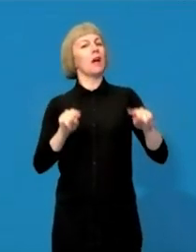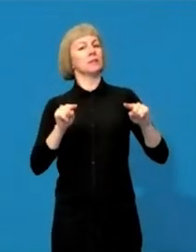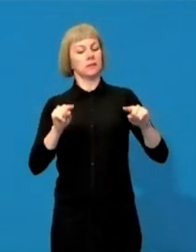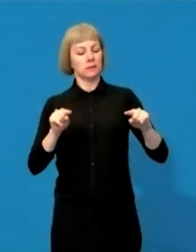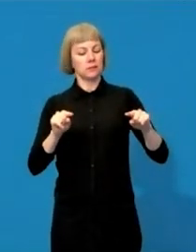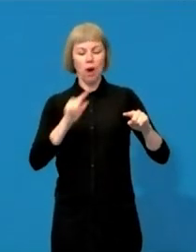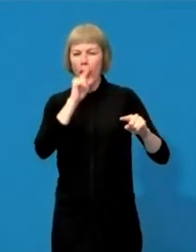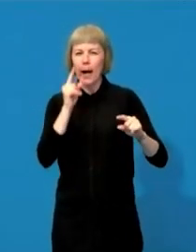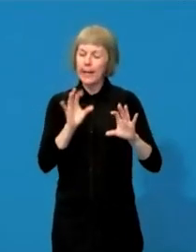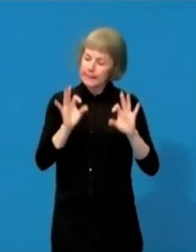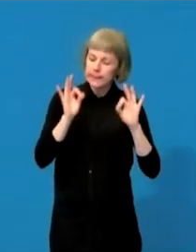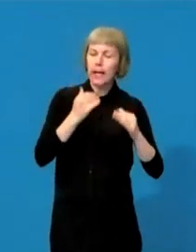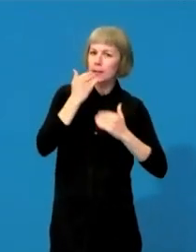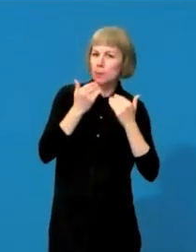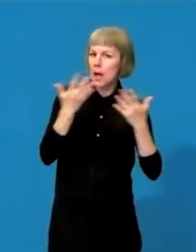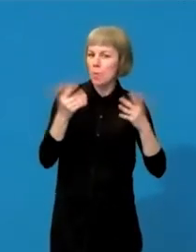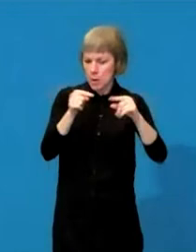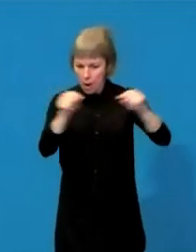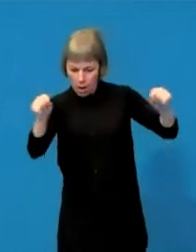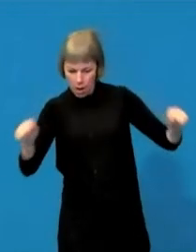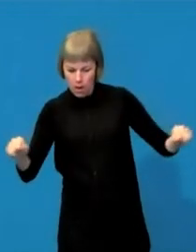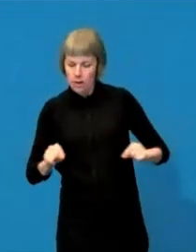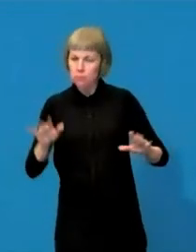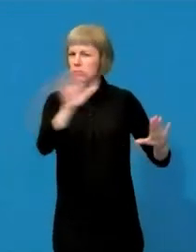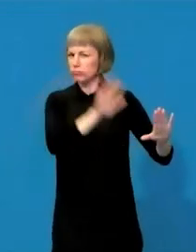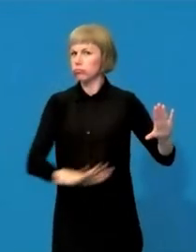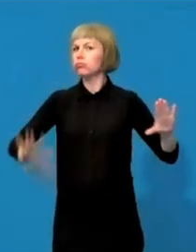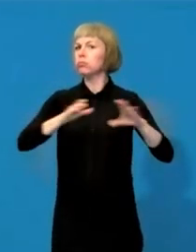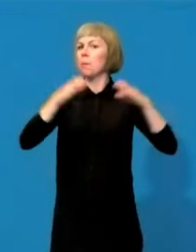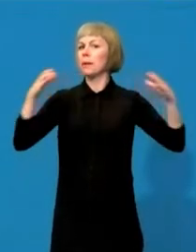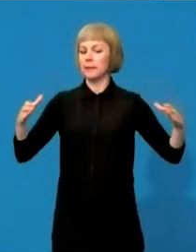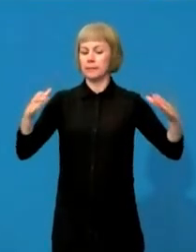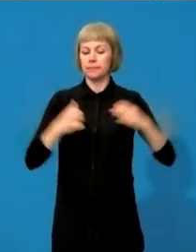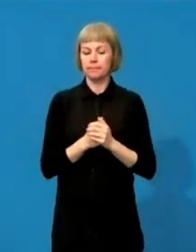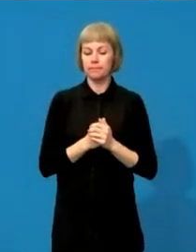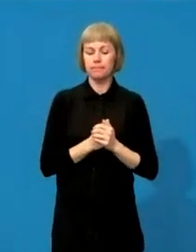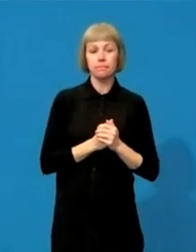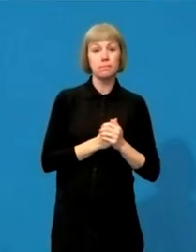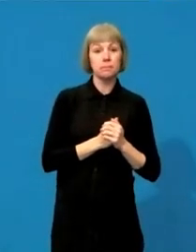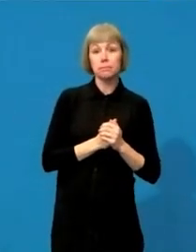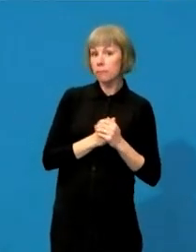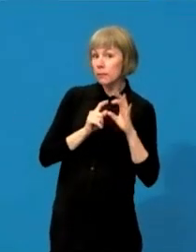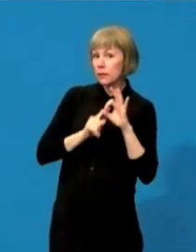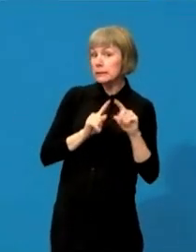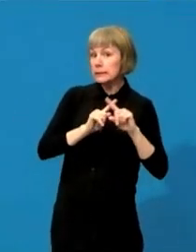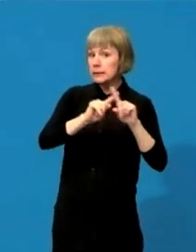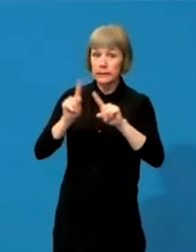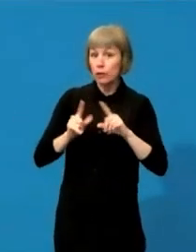But I couldn't tell you exactly but, yeah, I would say about that. And are there different language groups within that Country?